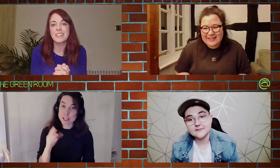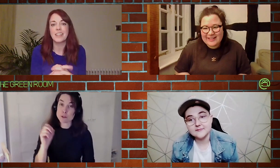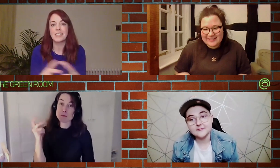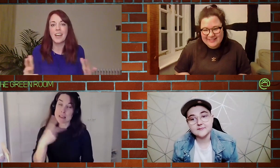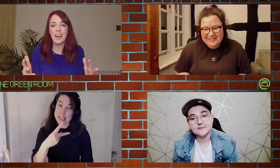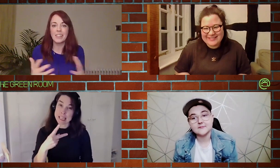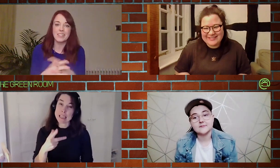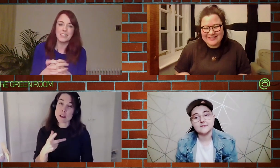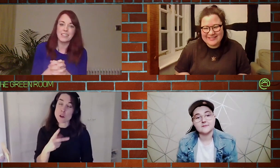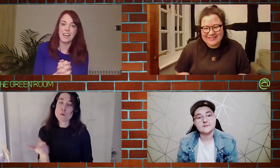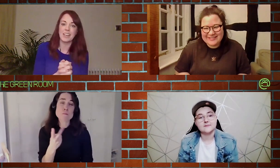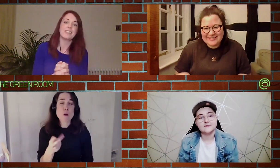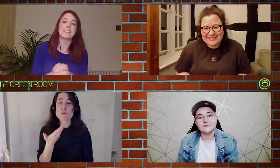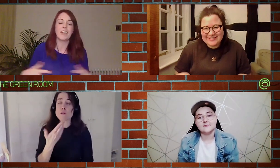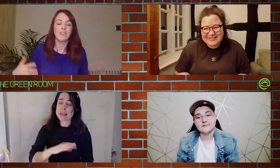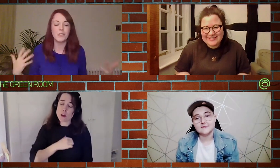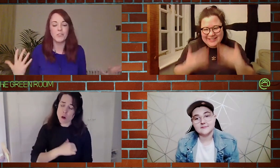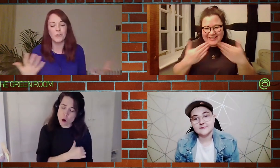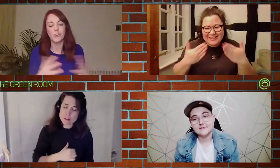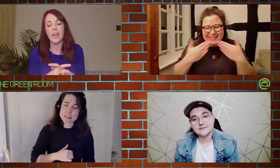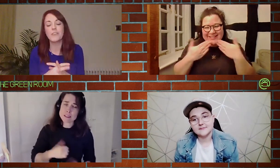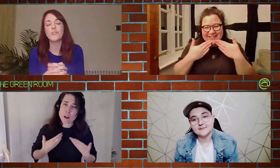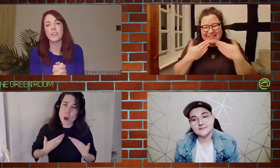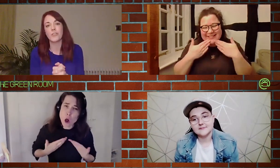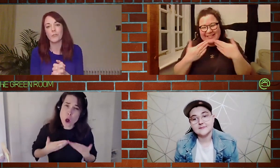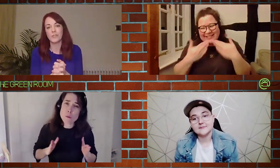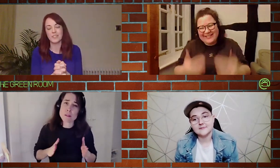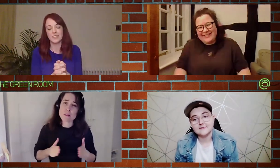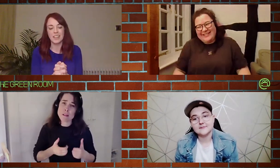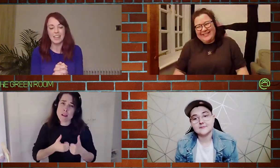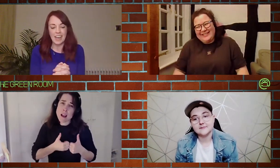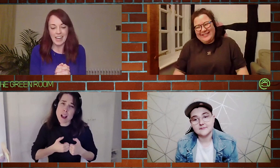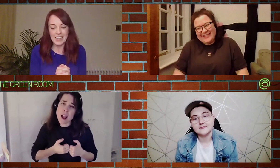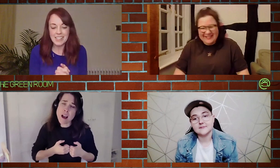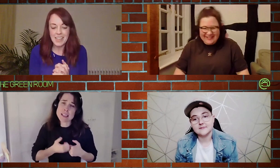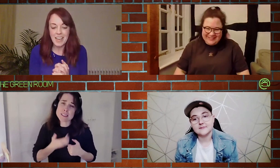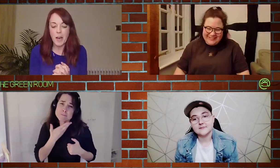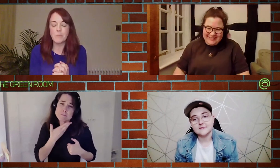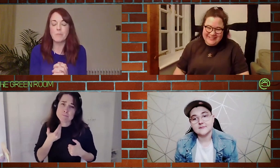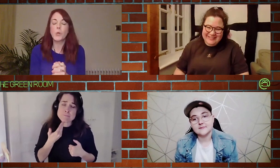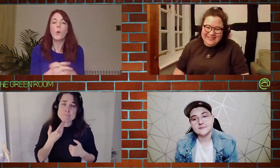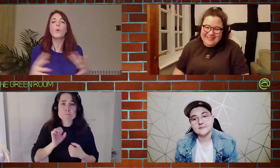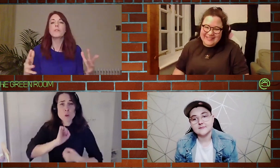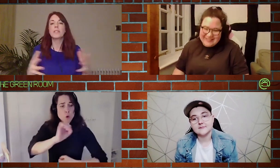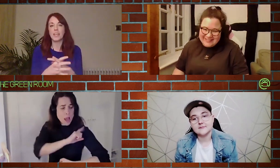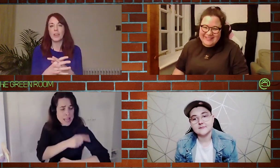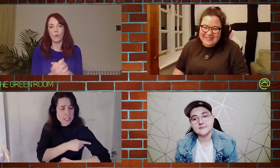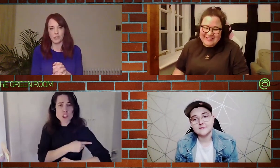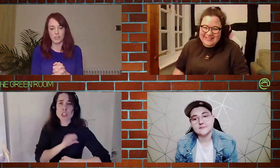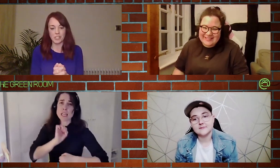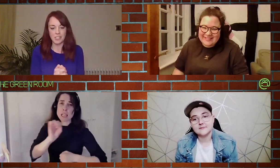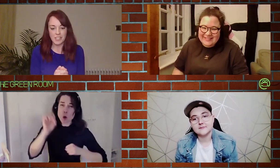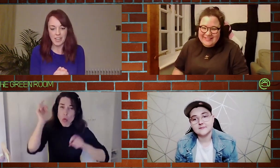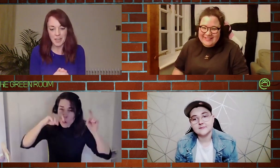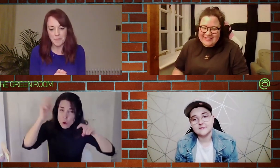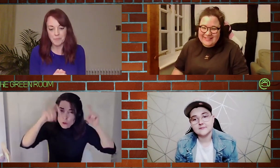and kind and giving us their energy and thoughts. And I'm totally honored